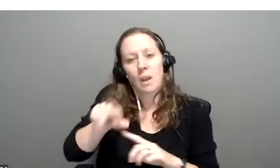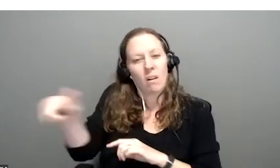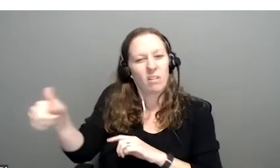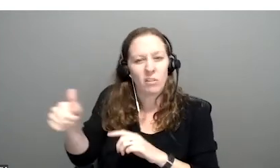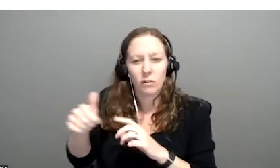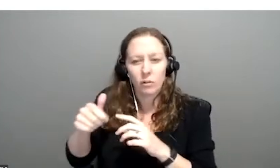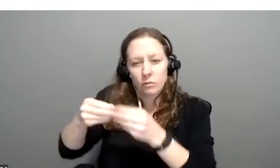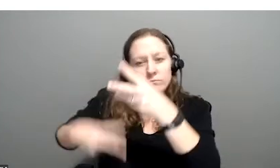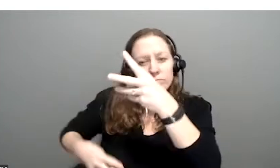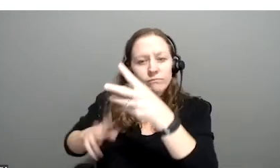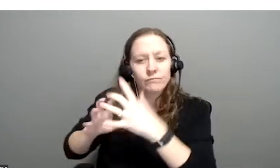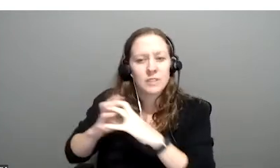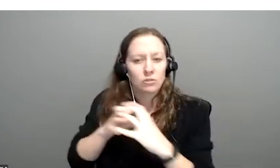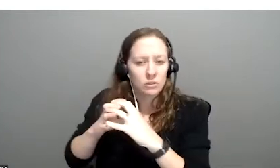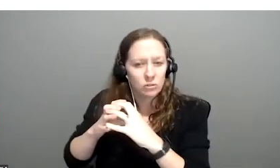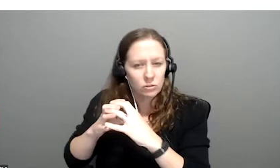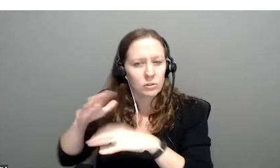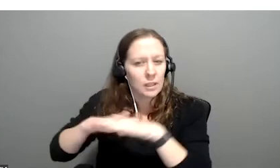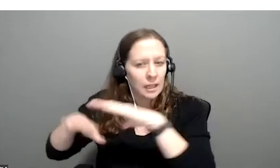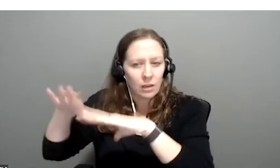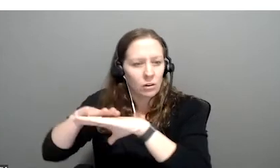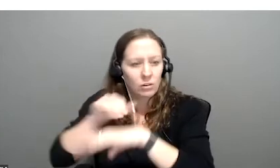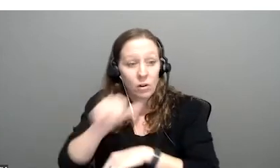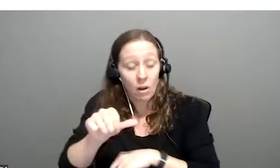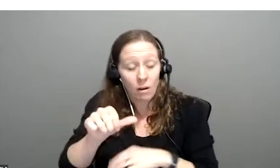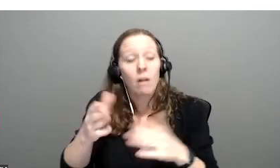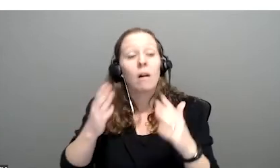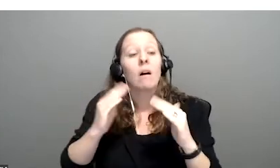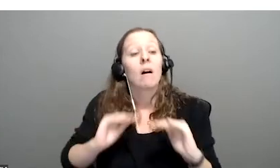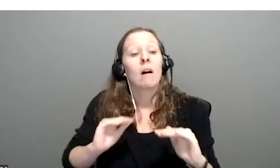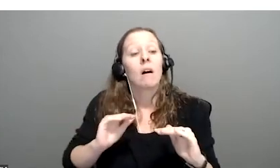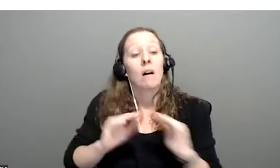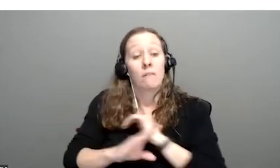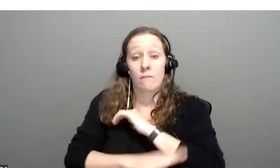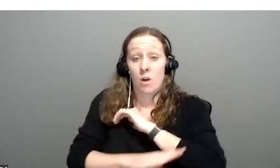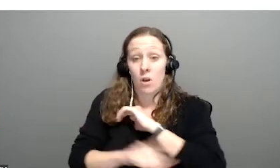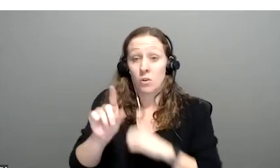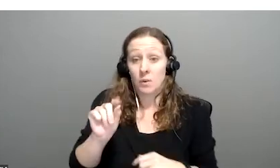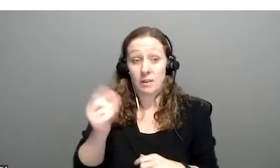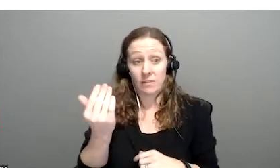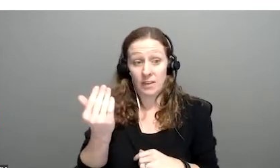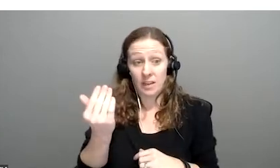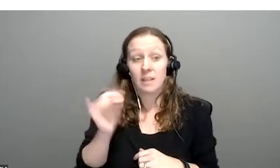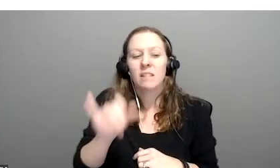2015 report of the Auditor General of Canada helped to advance the incorporation of GBA+ in